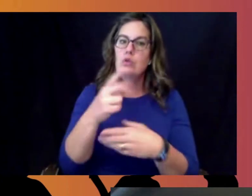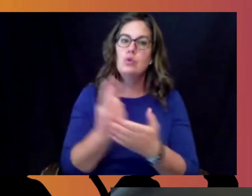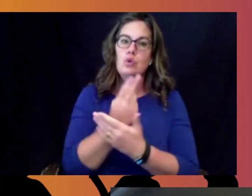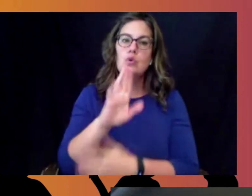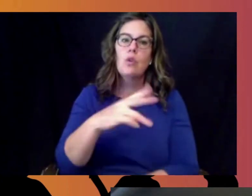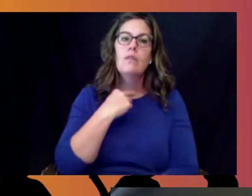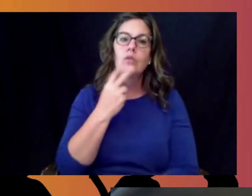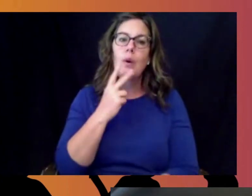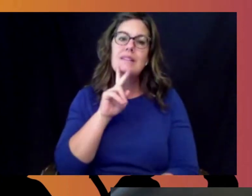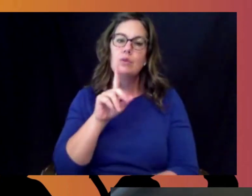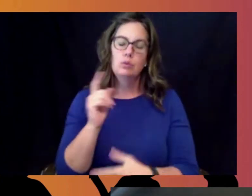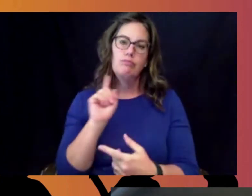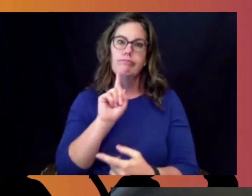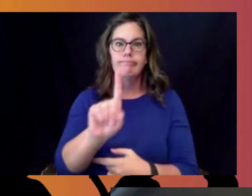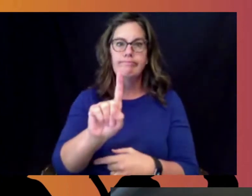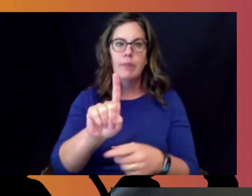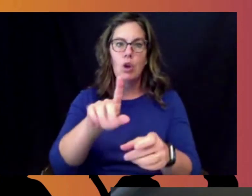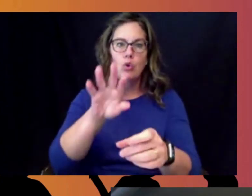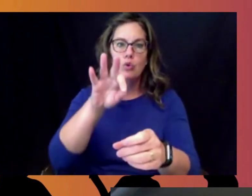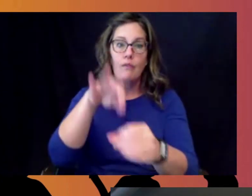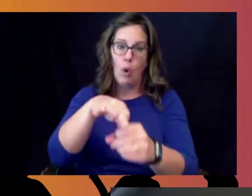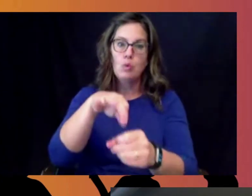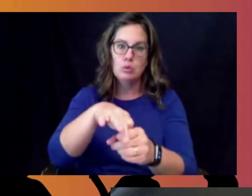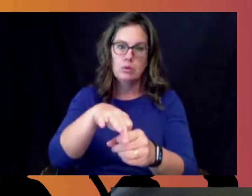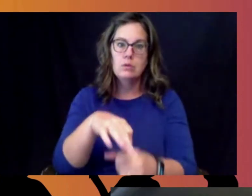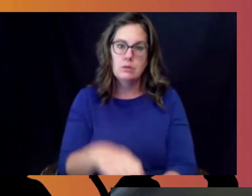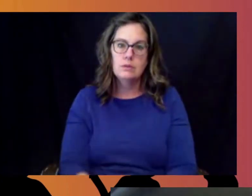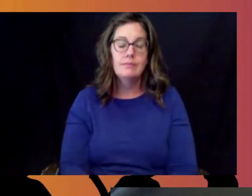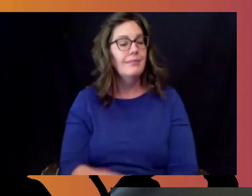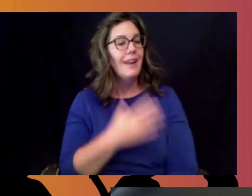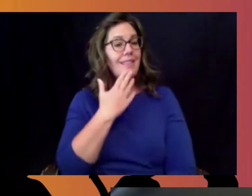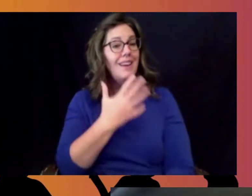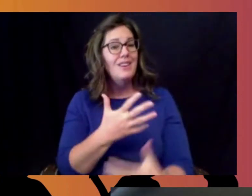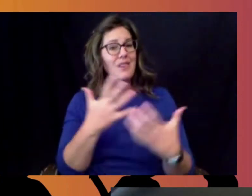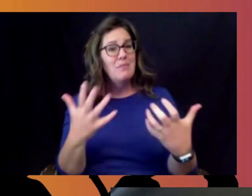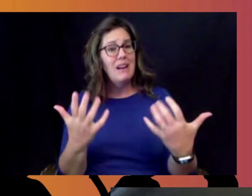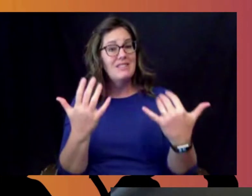all right thank you very much that's all we have for today i really want to thank you again